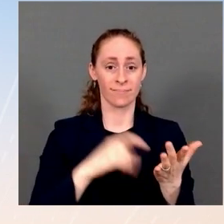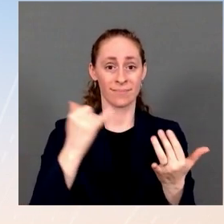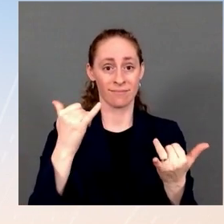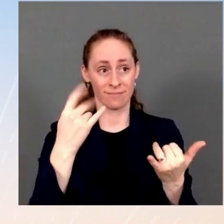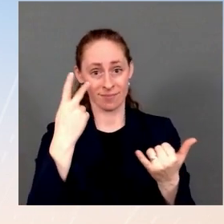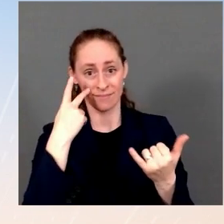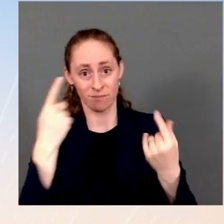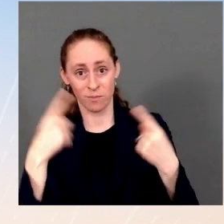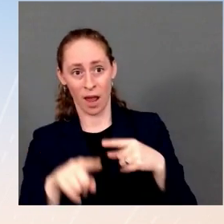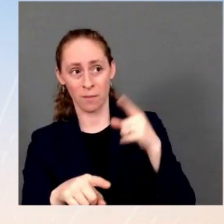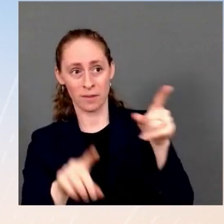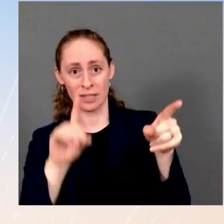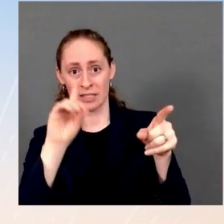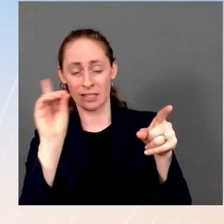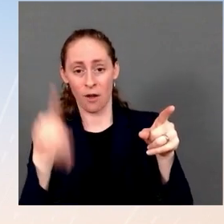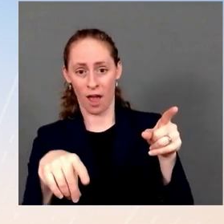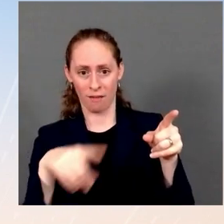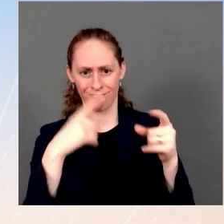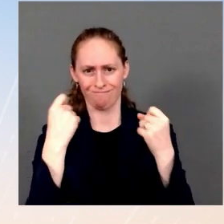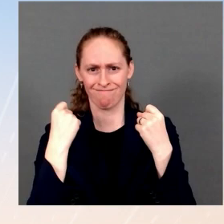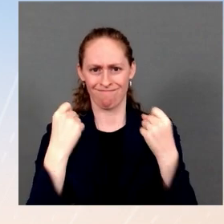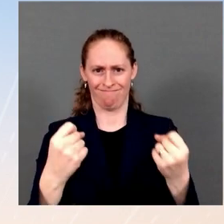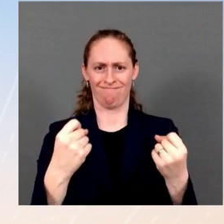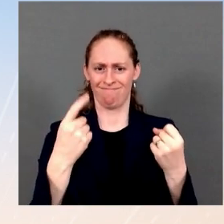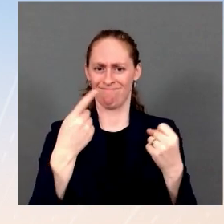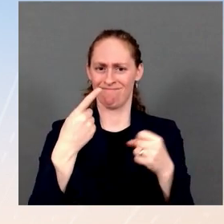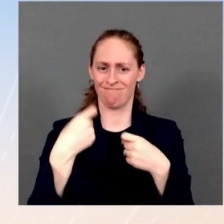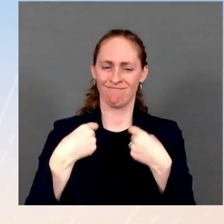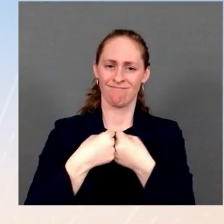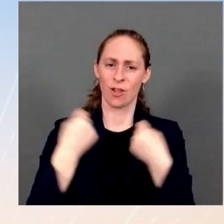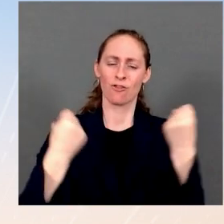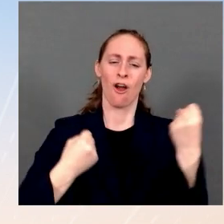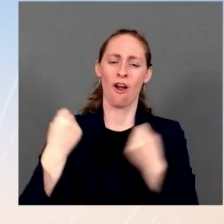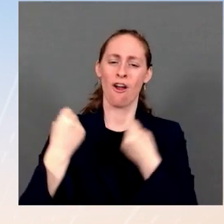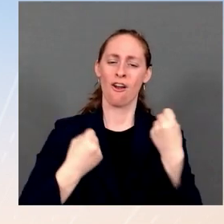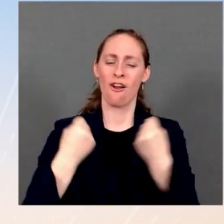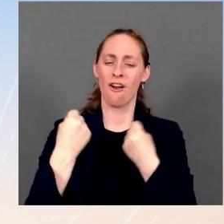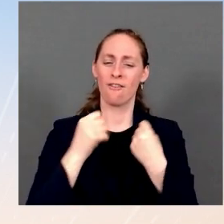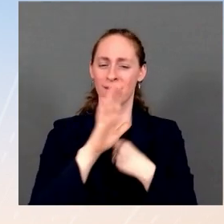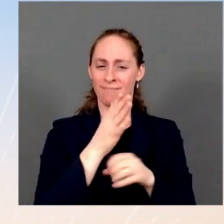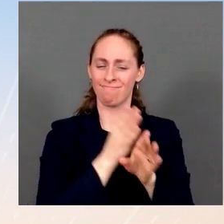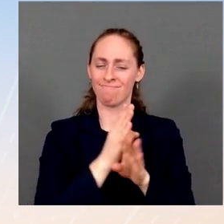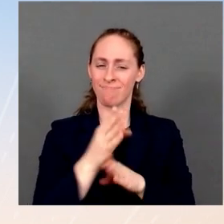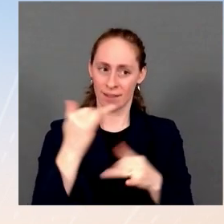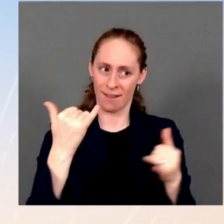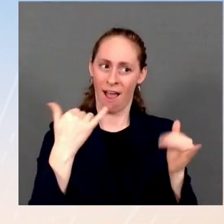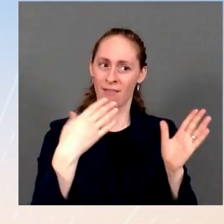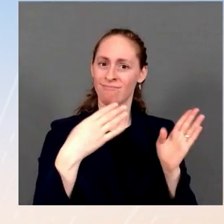The strength of this President's leadership, the certainty and clarity with which he has projected the vision,